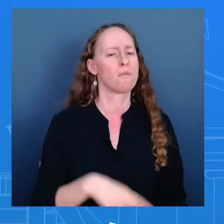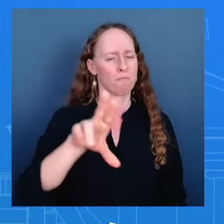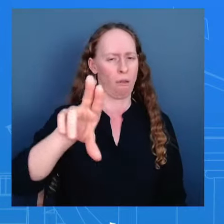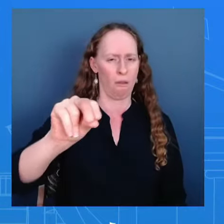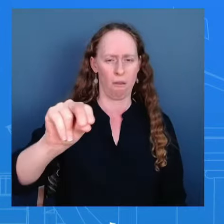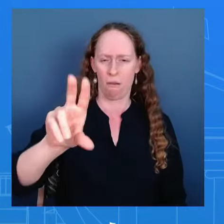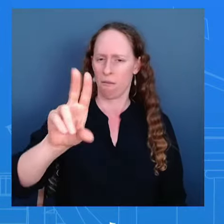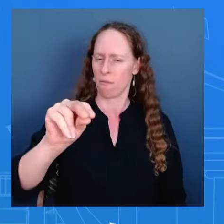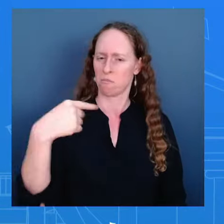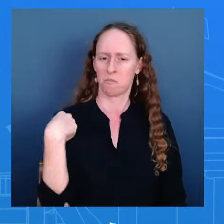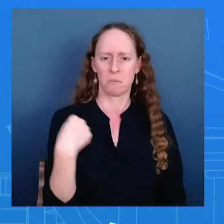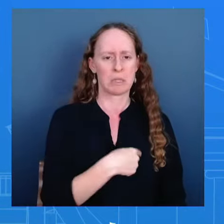many months ago.